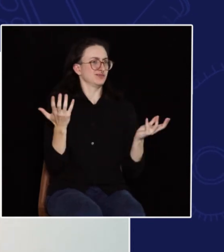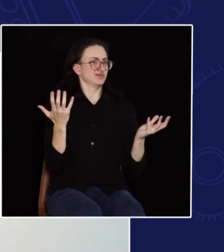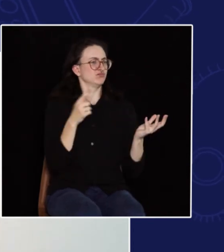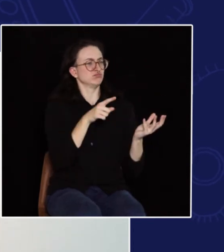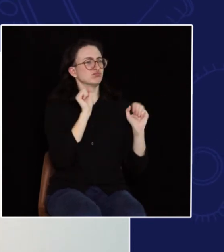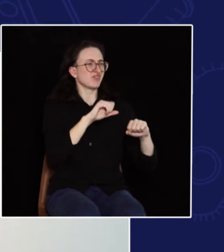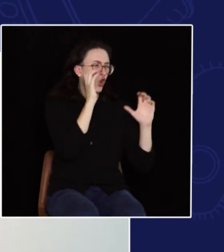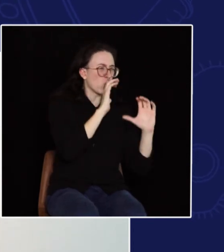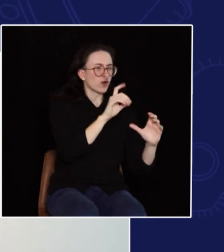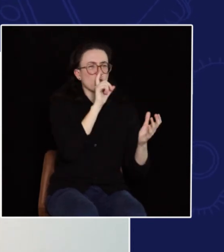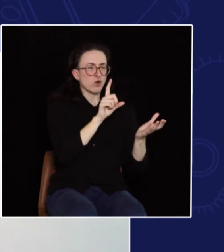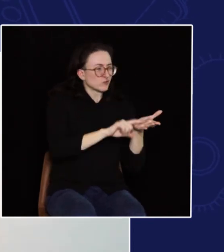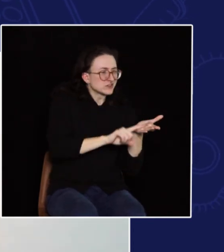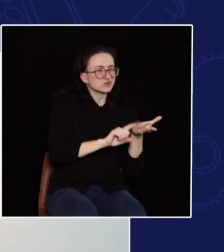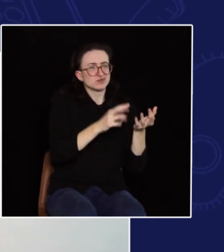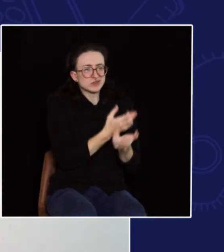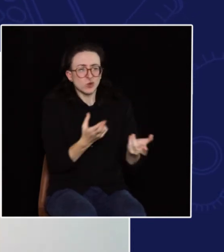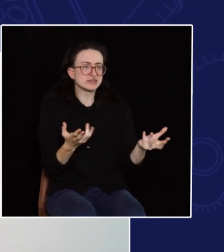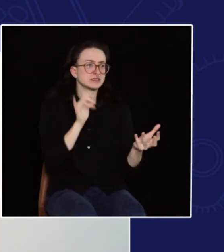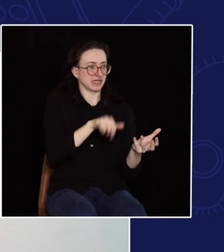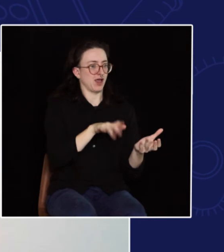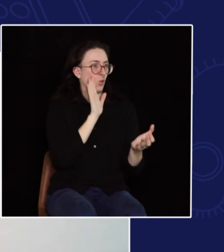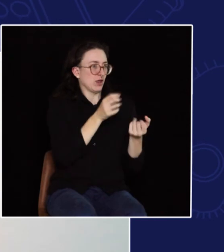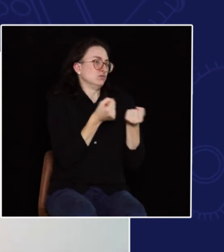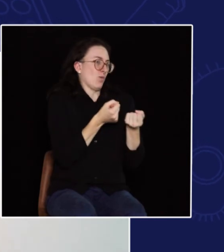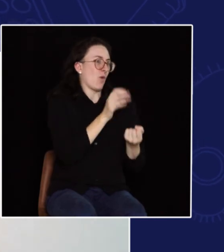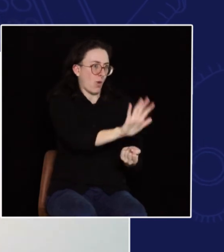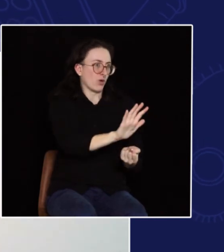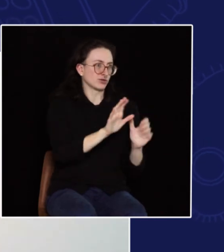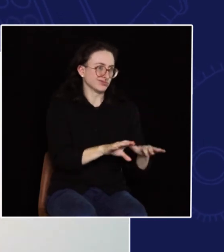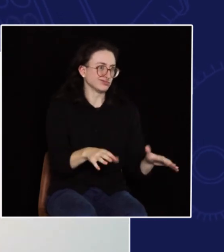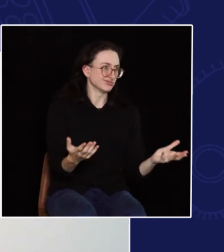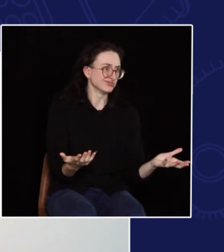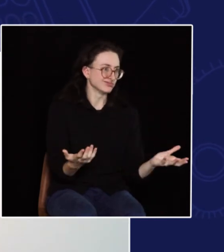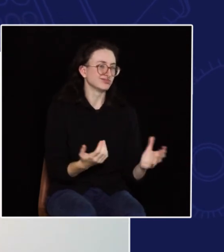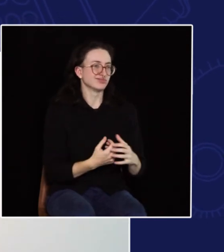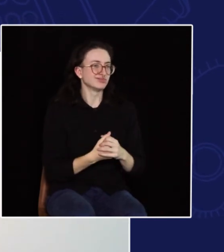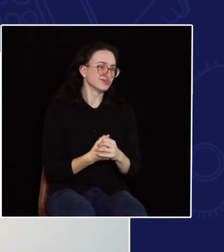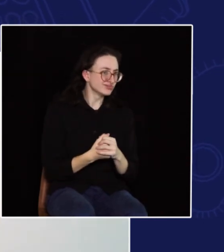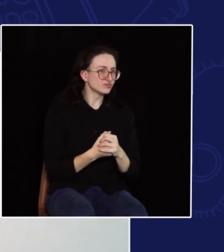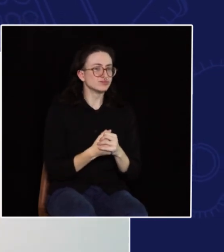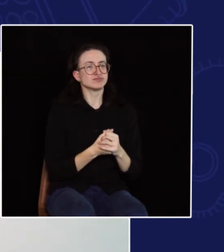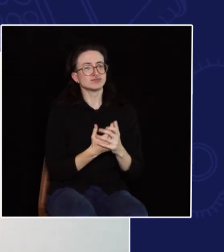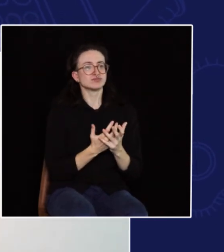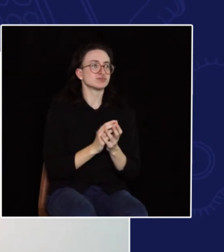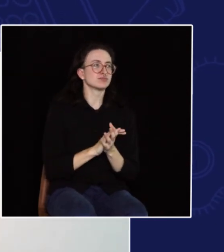so you can look for all the resources that may support your kid